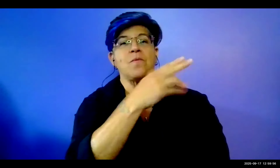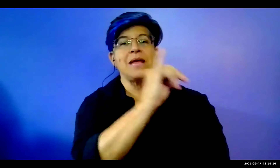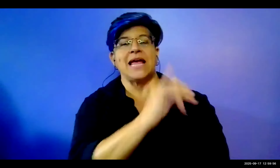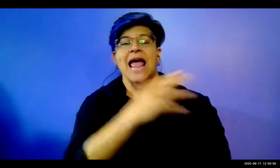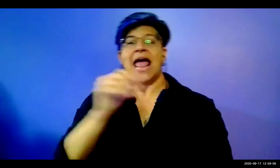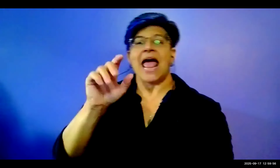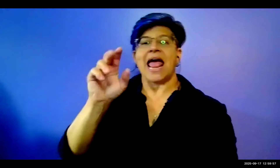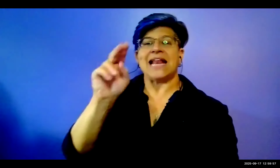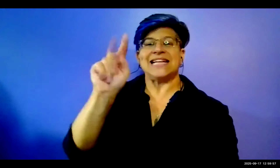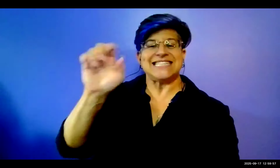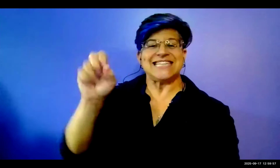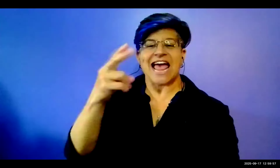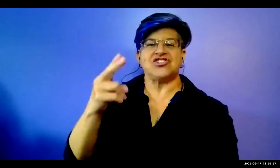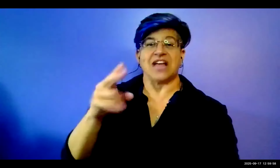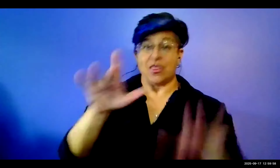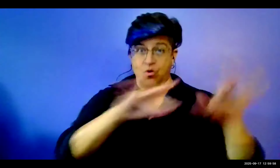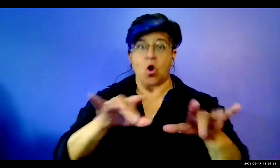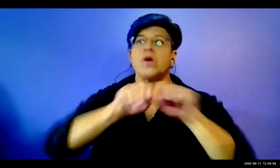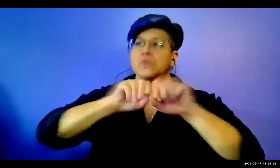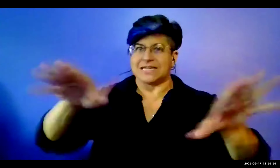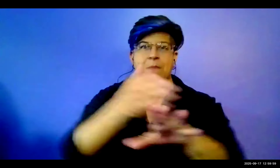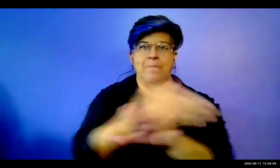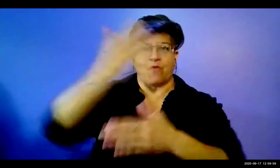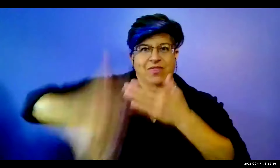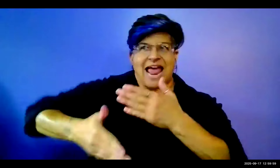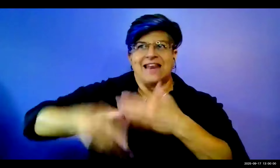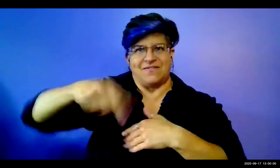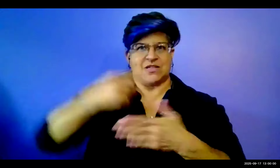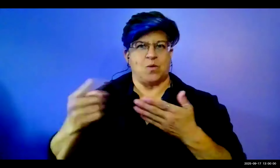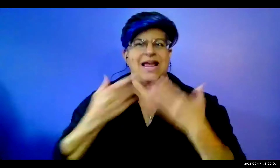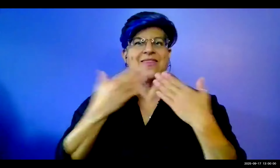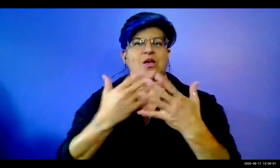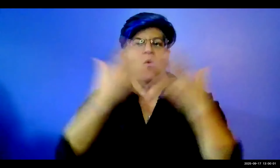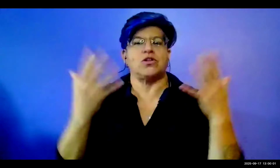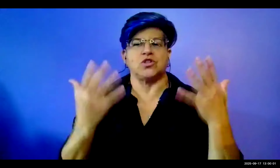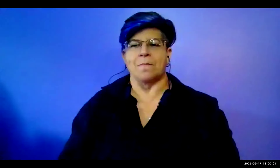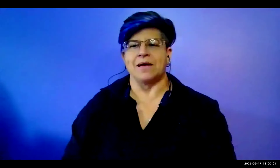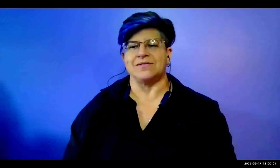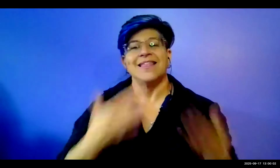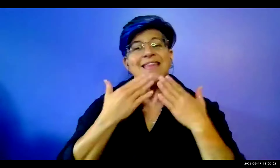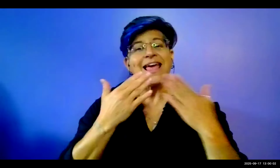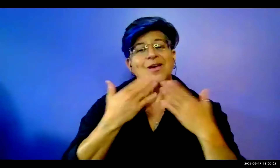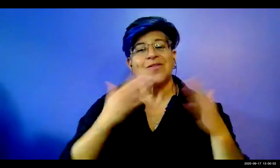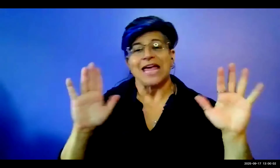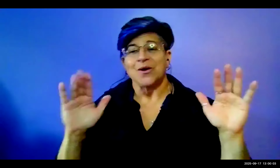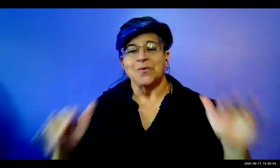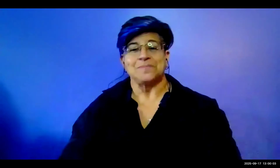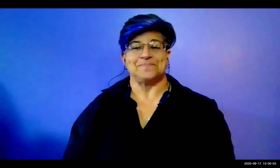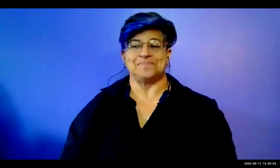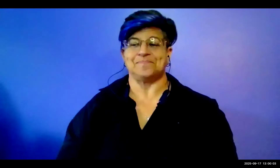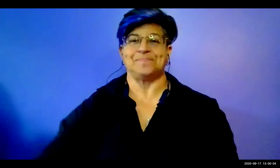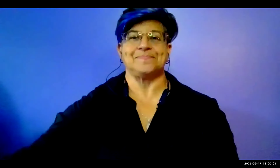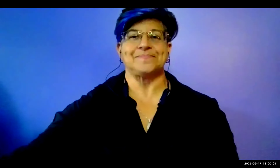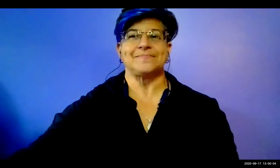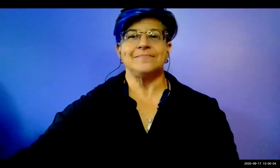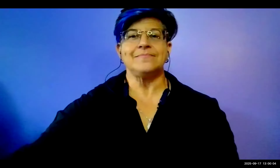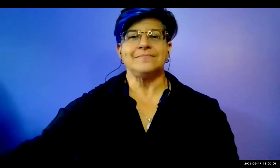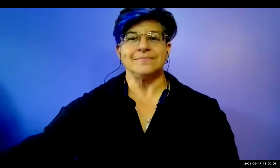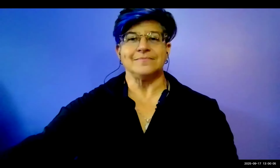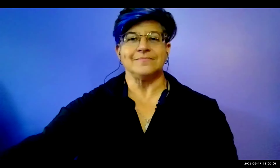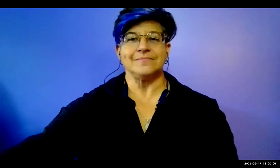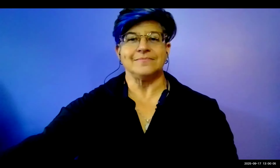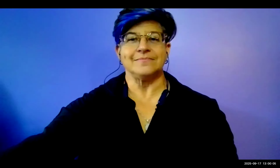Thank you